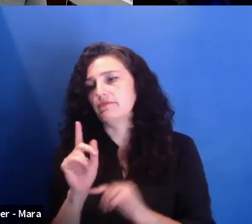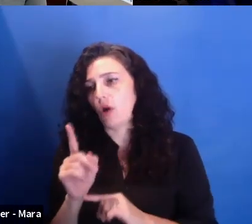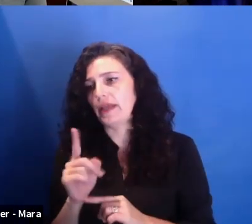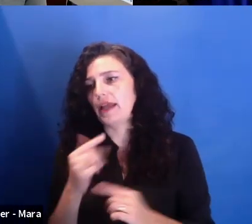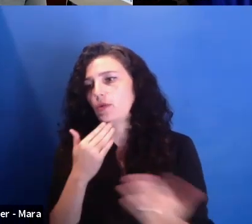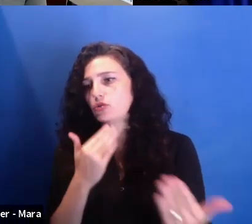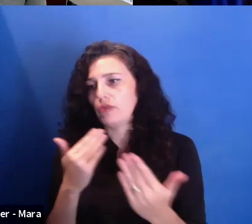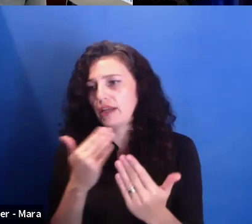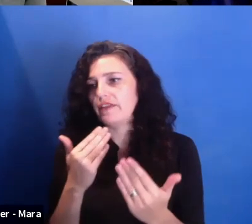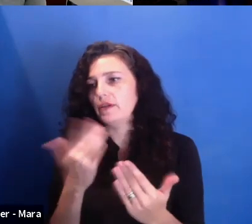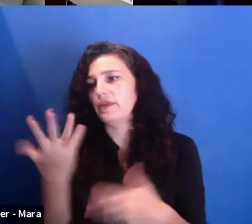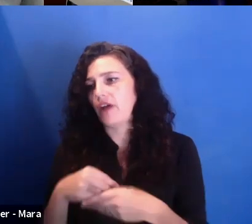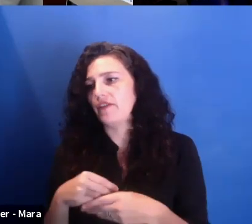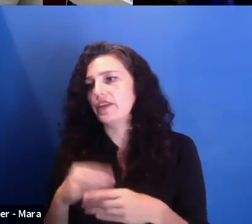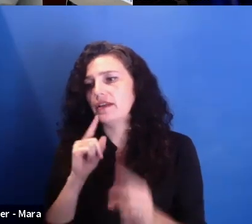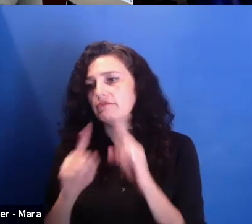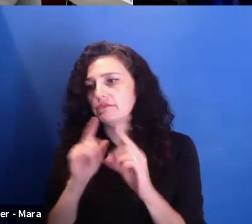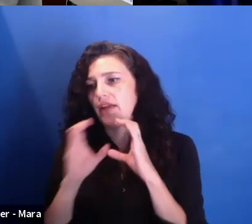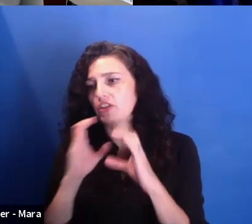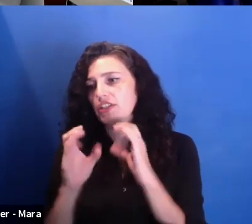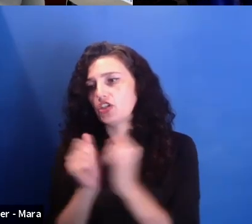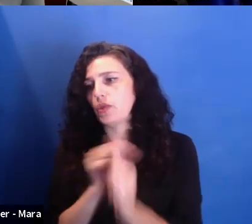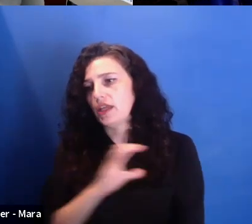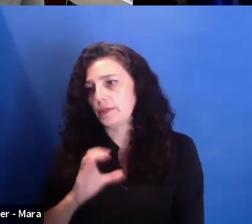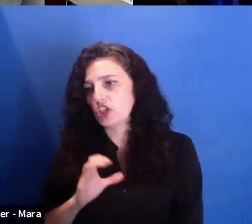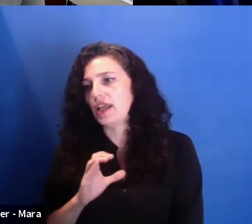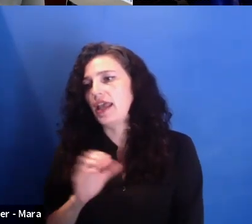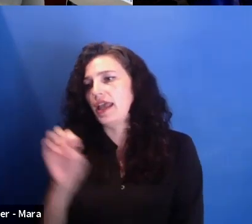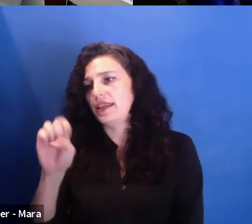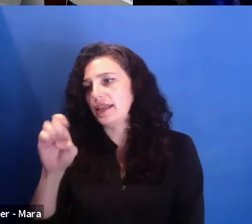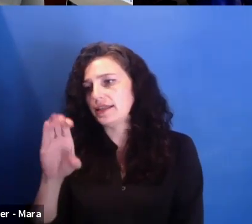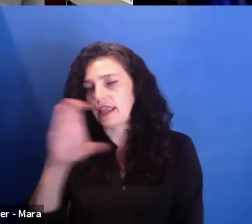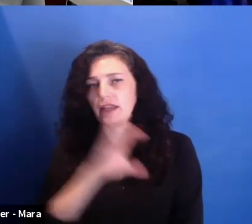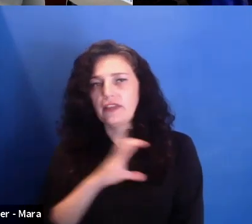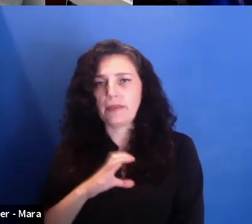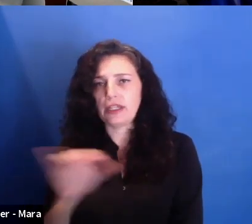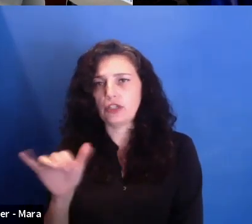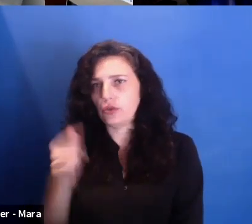involved in that conversation with the commission and with the executive committee. Unanimous in both cases.